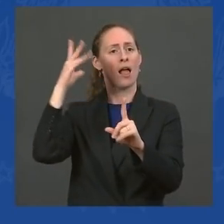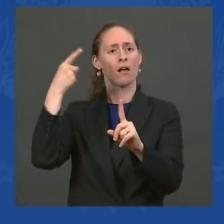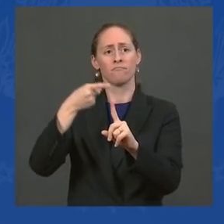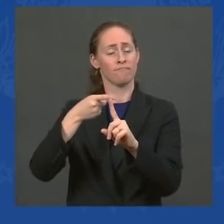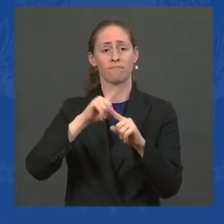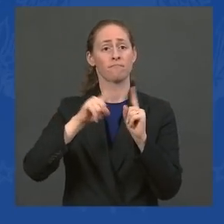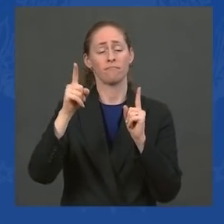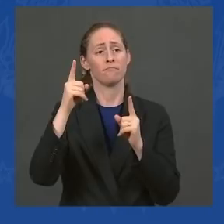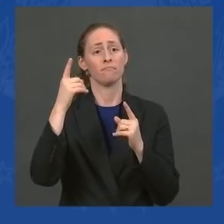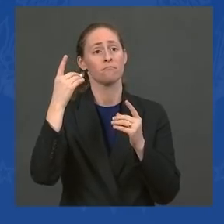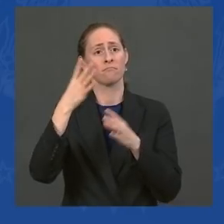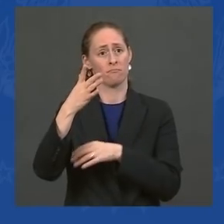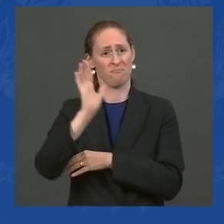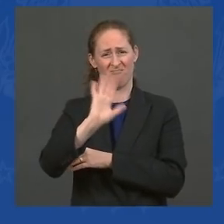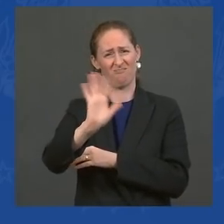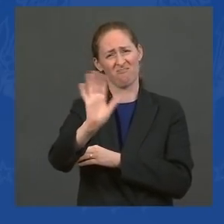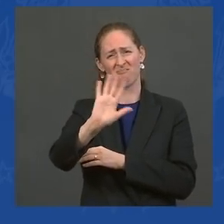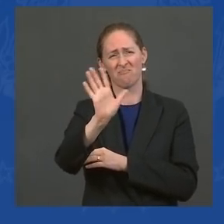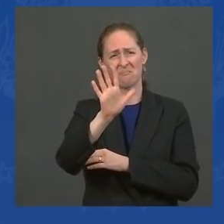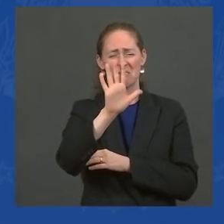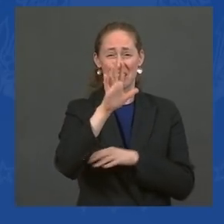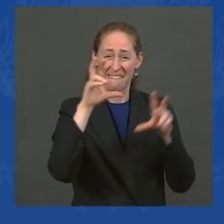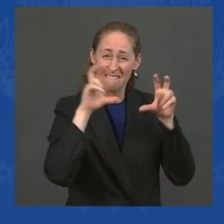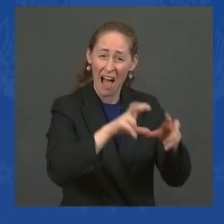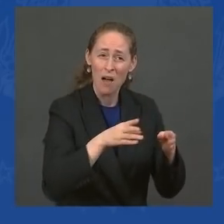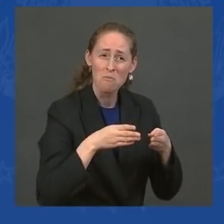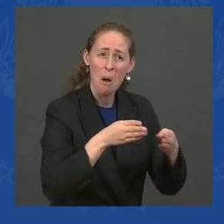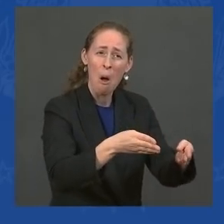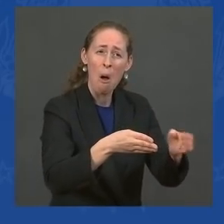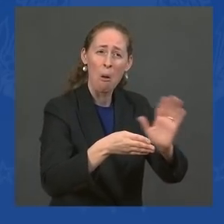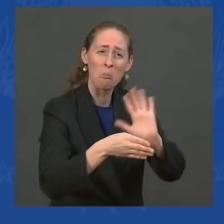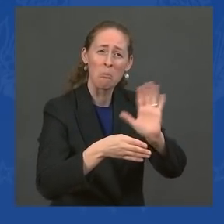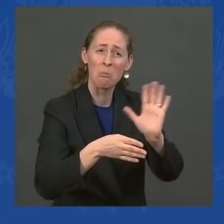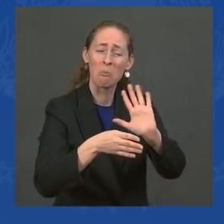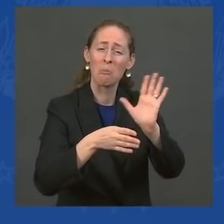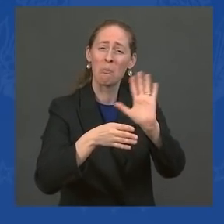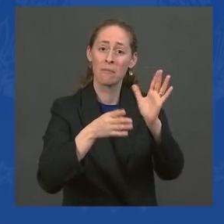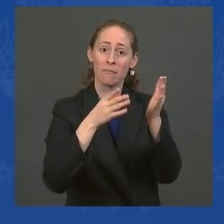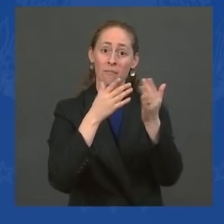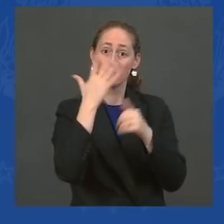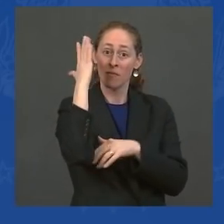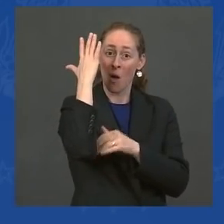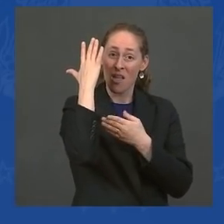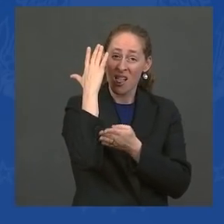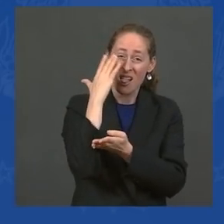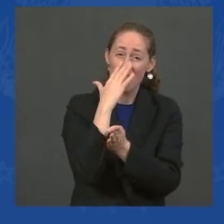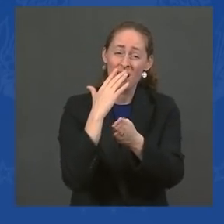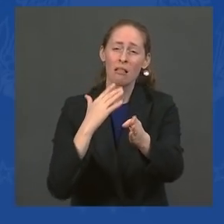a father turned to his son who looked like -- like that program -- a Hoss Cart- -- big fella.